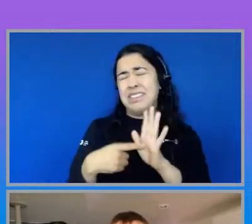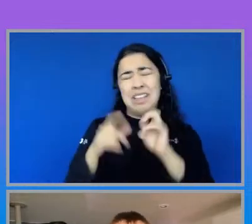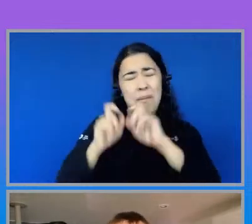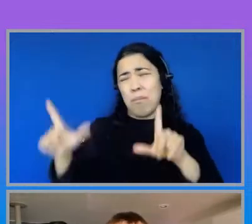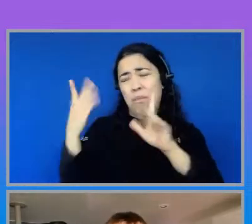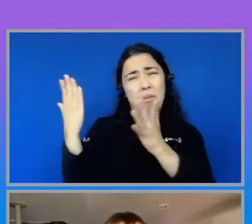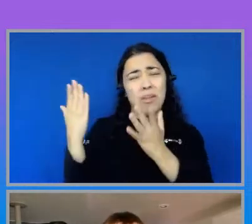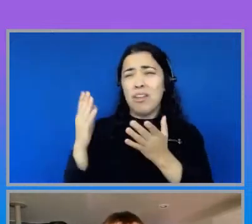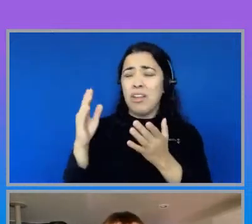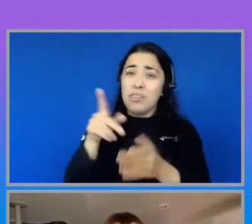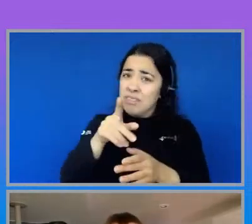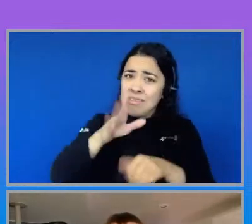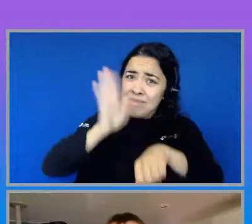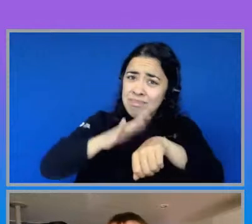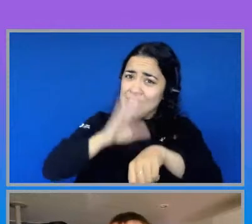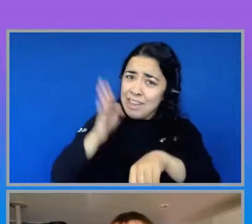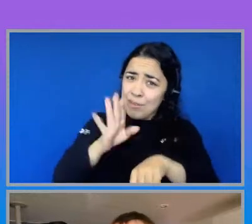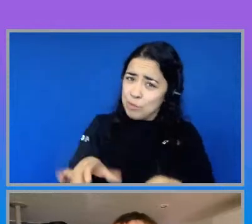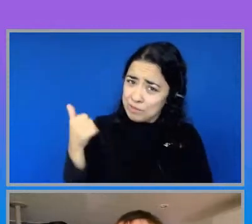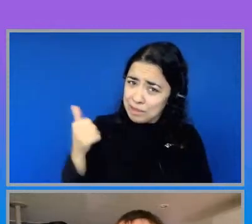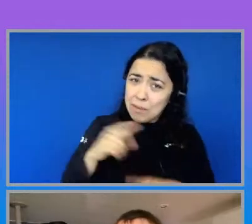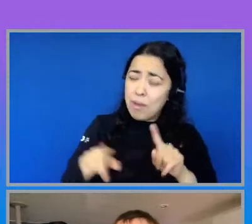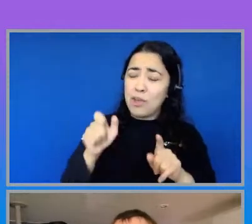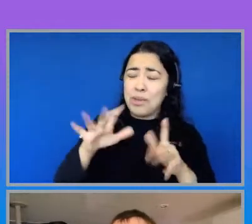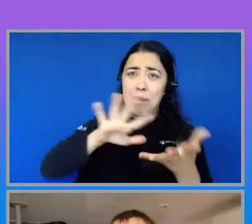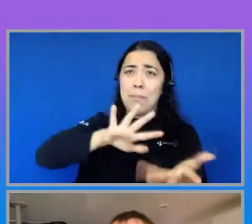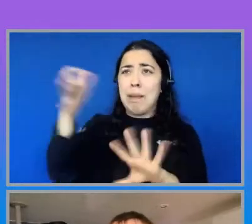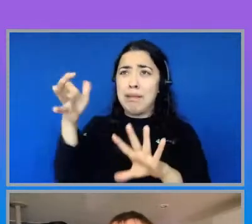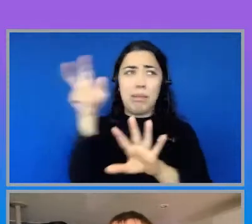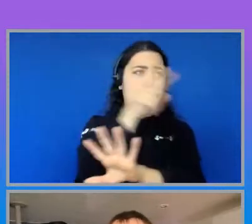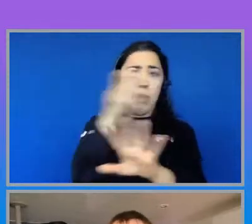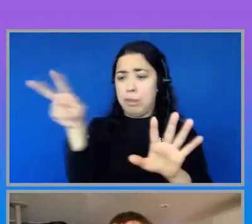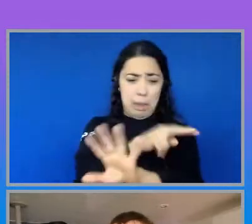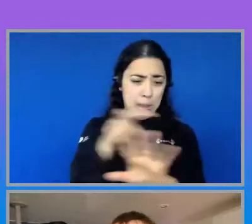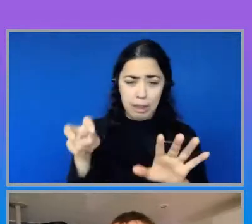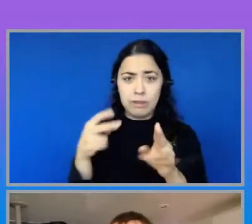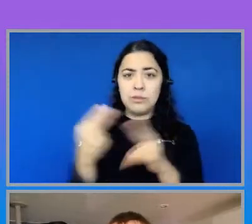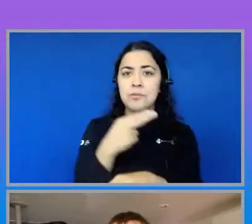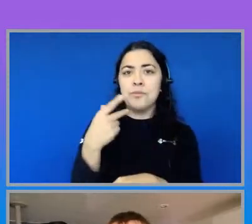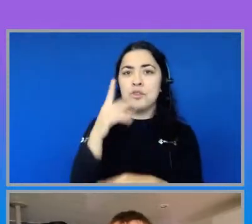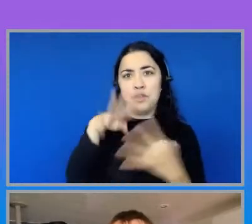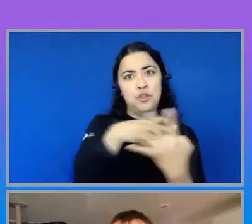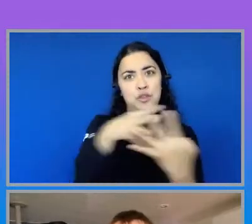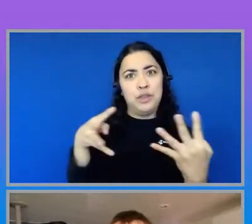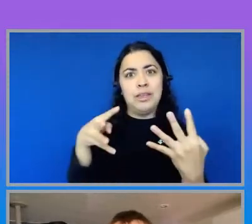build, but it's just to show you that you can very easily make a mess. You know, with grid